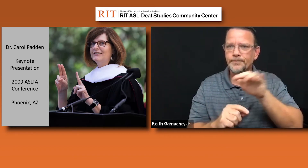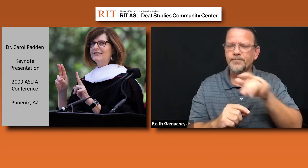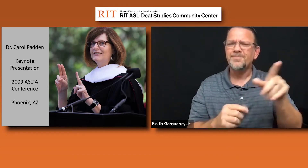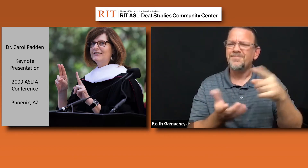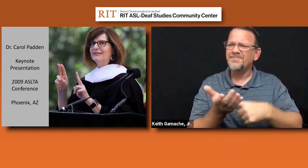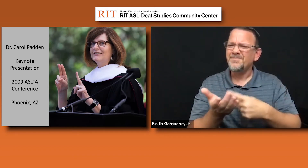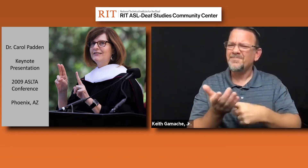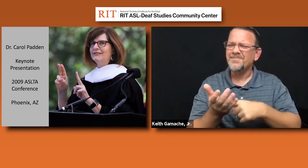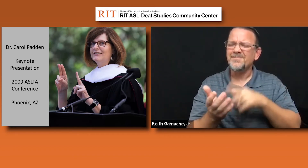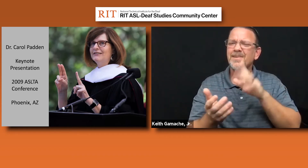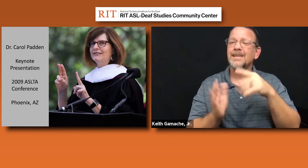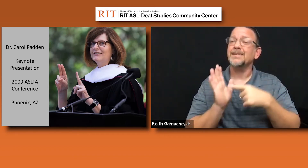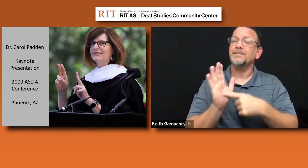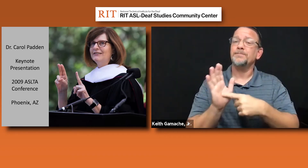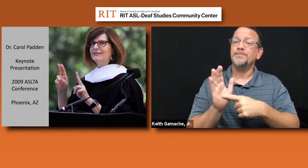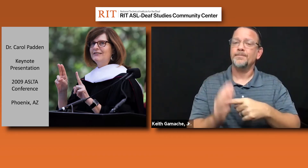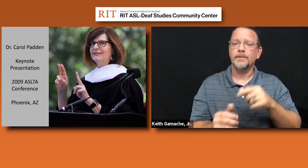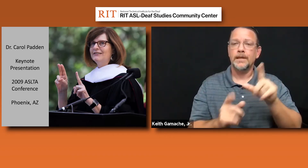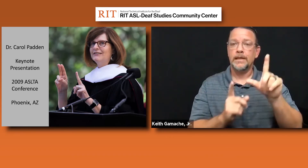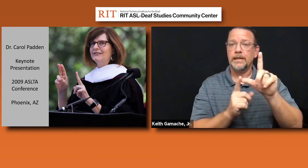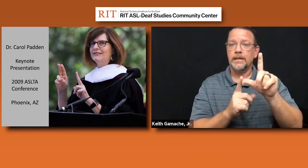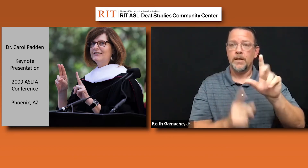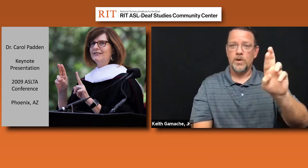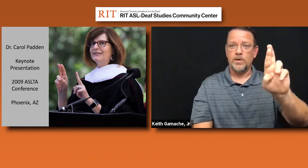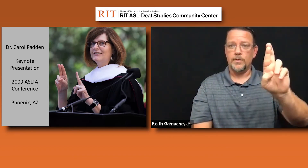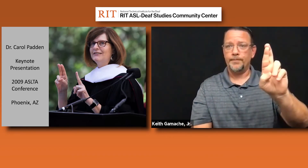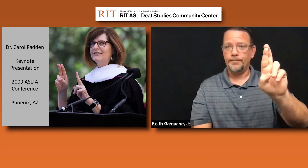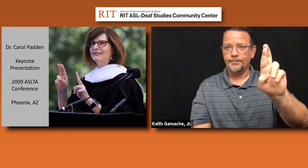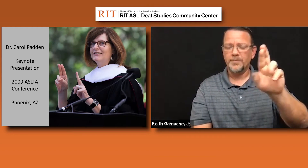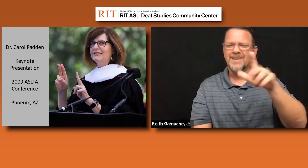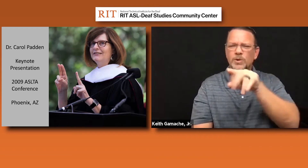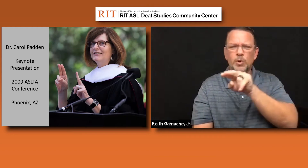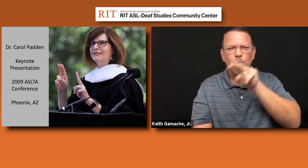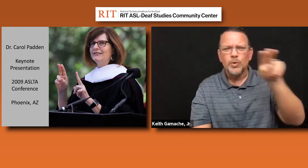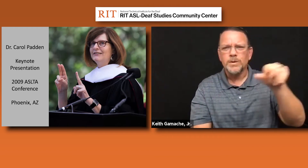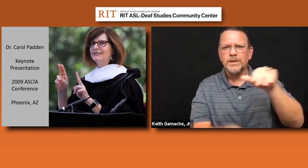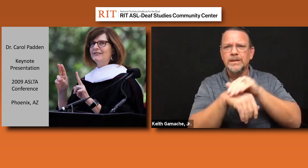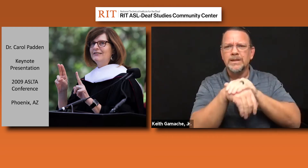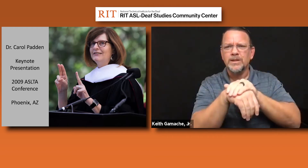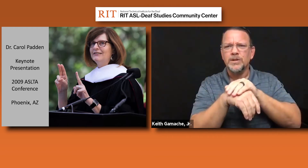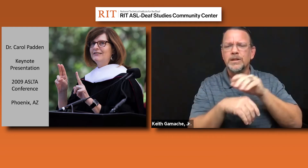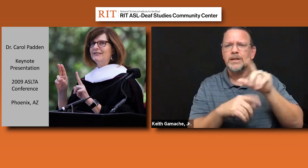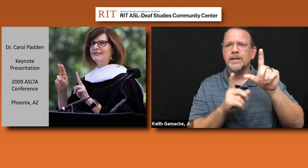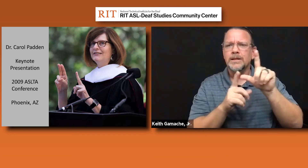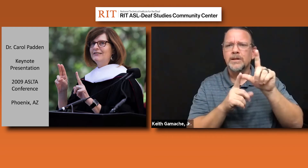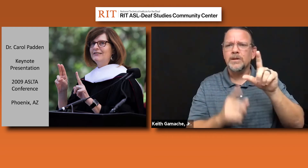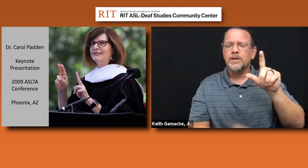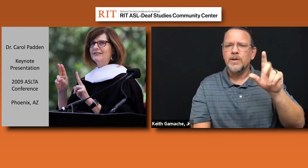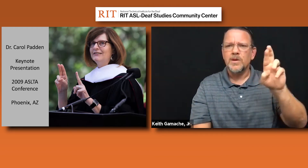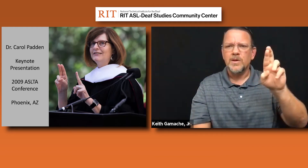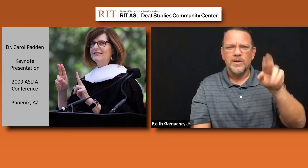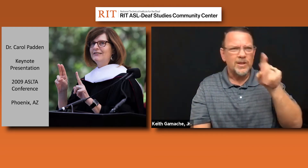in discourse, so thinking about the letter "R," for example, we look at something that is set up in English.